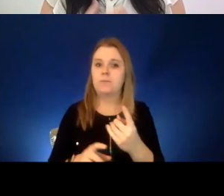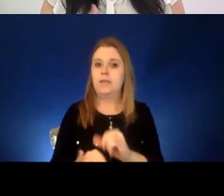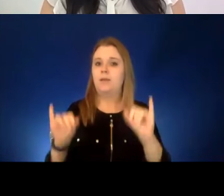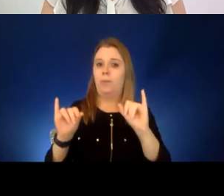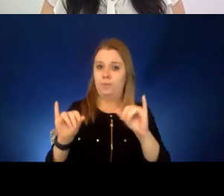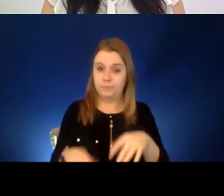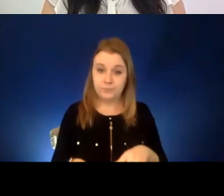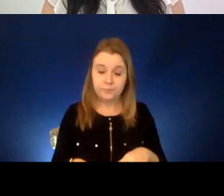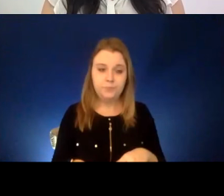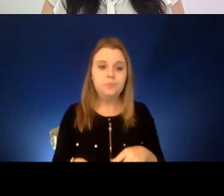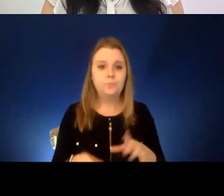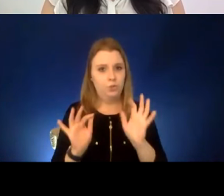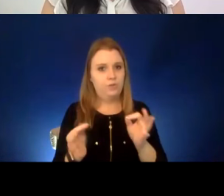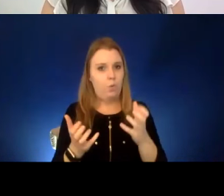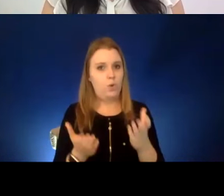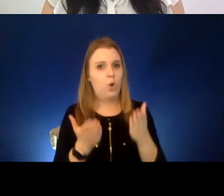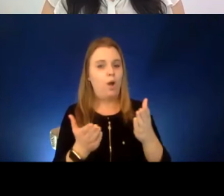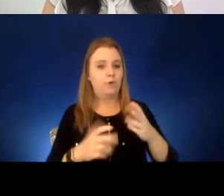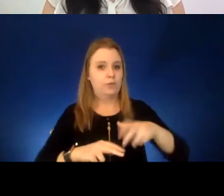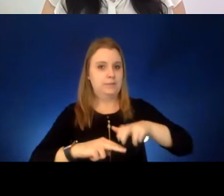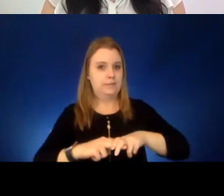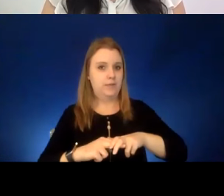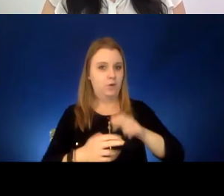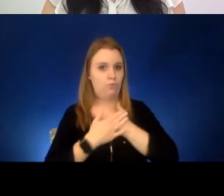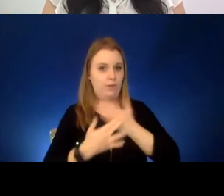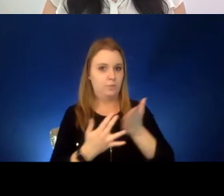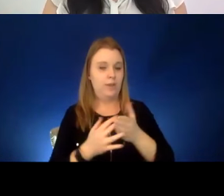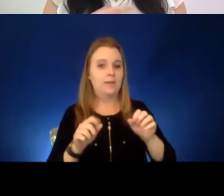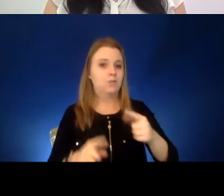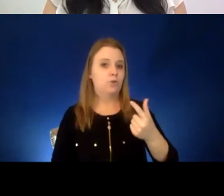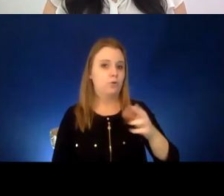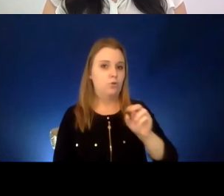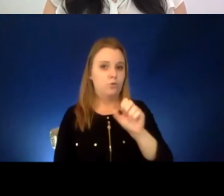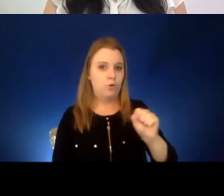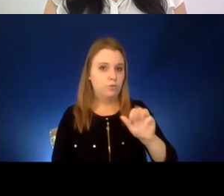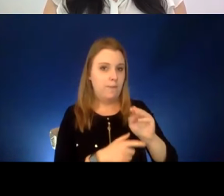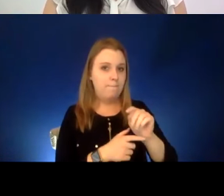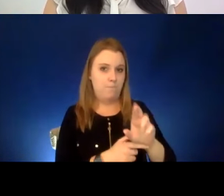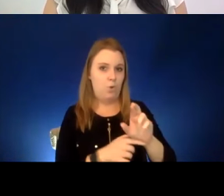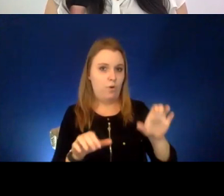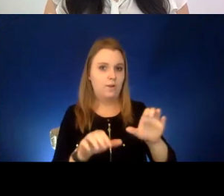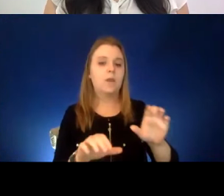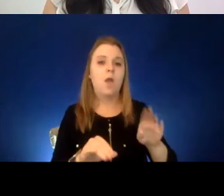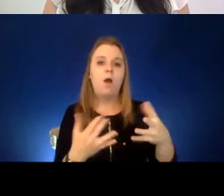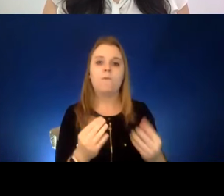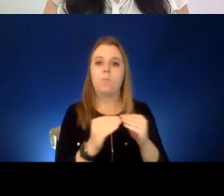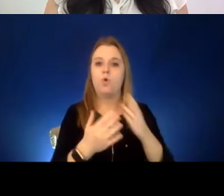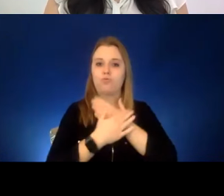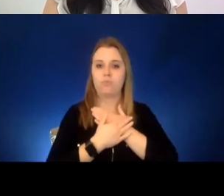You definitely wanna offer seated rest breaks during the gross motor activities and offer more rest breaks in general throughout activities.